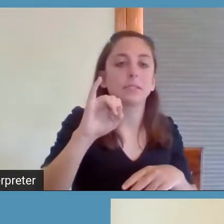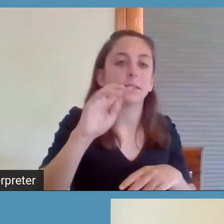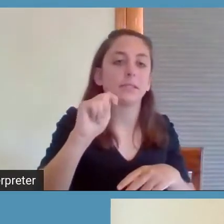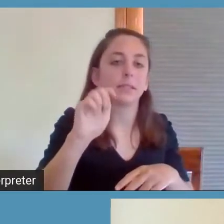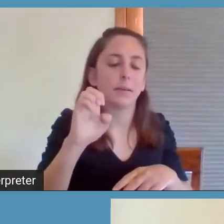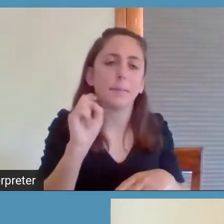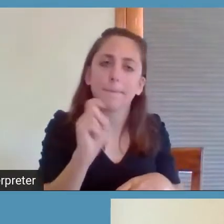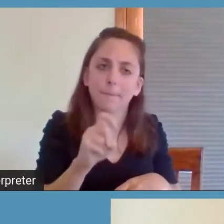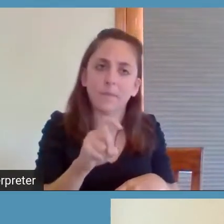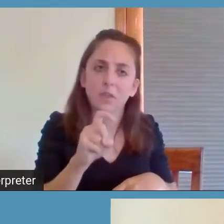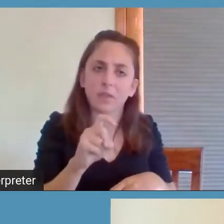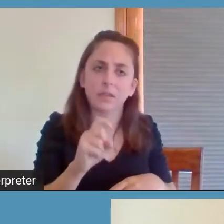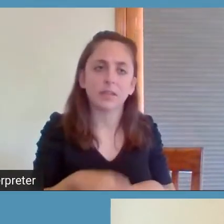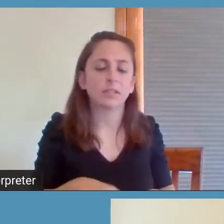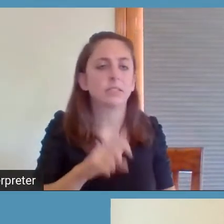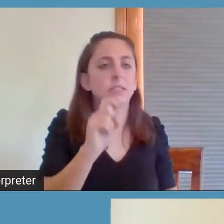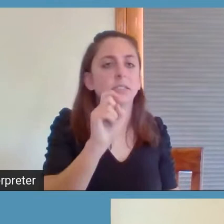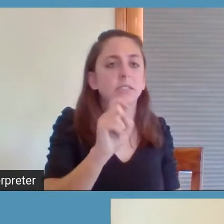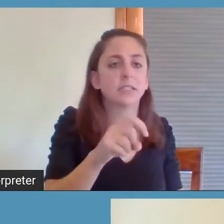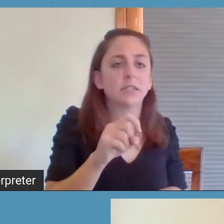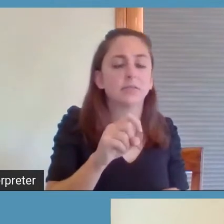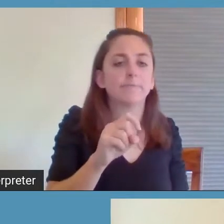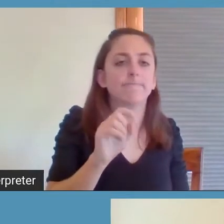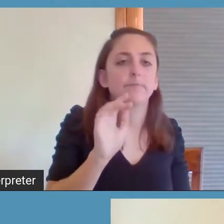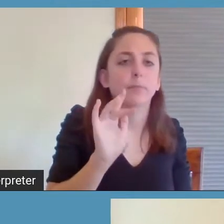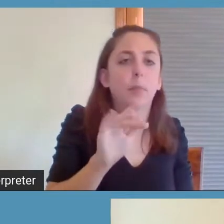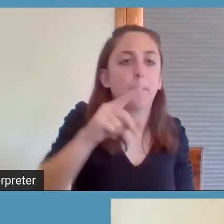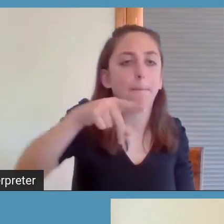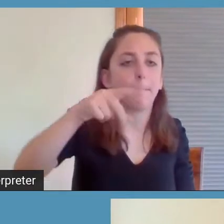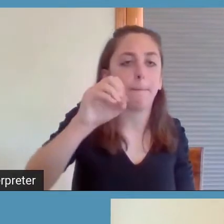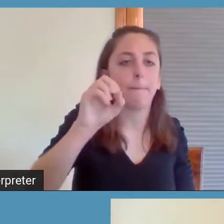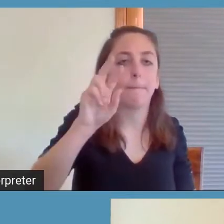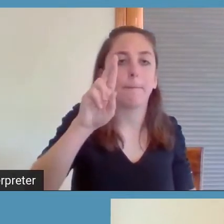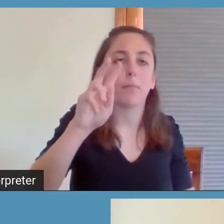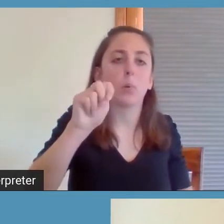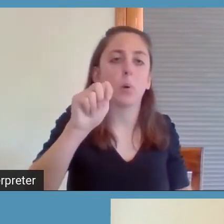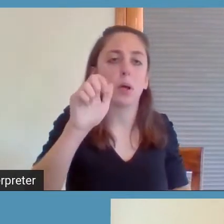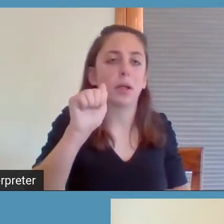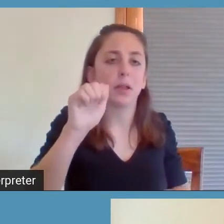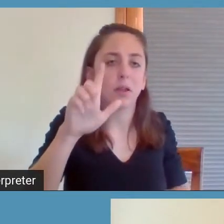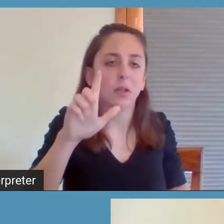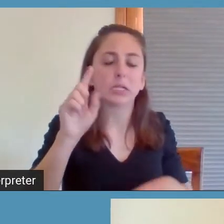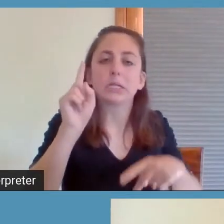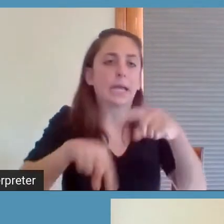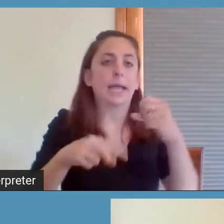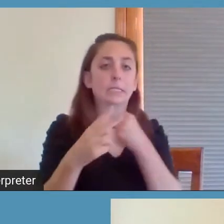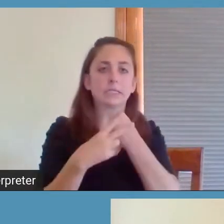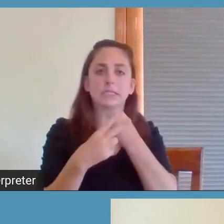their portal into the space and so you can't save it to your computer you can do a walkthrough and